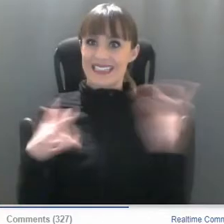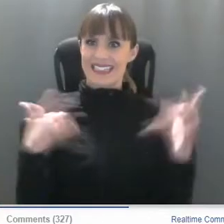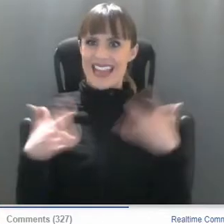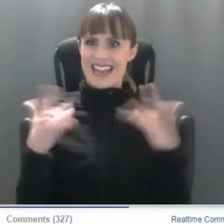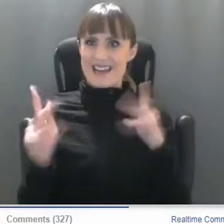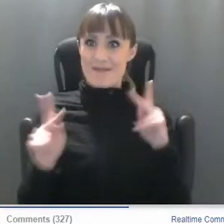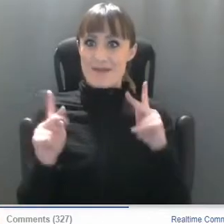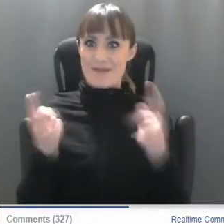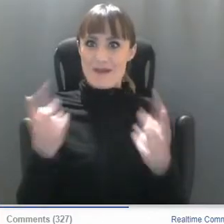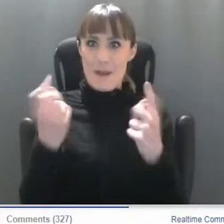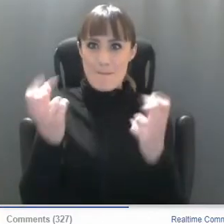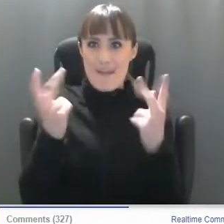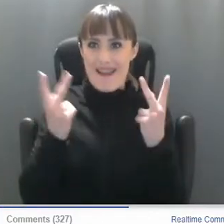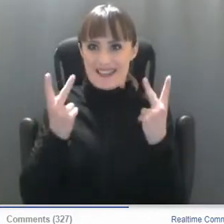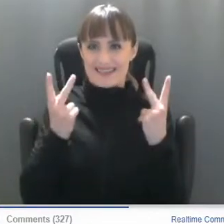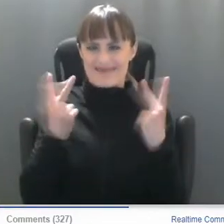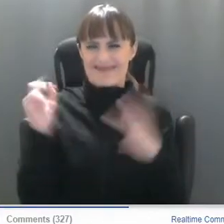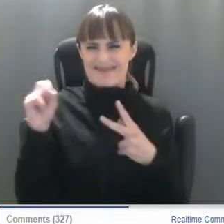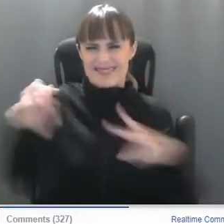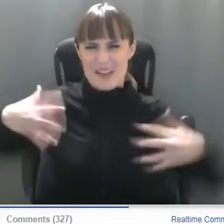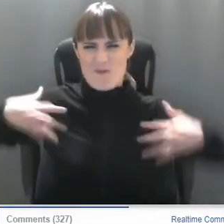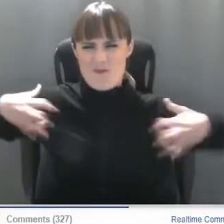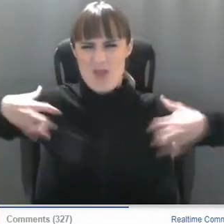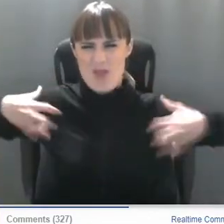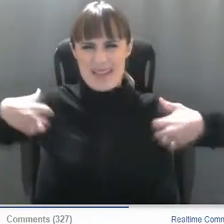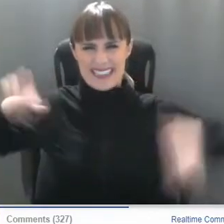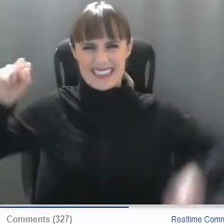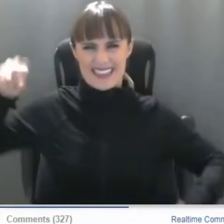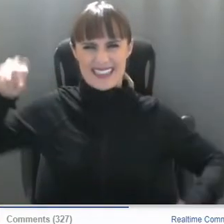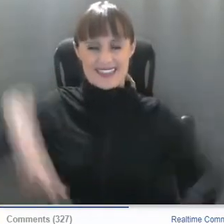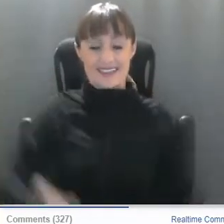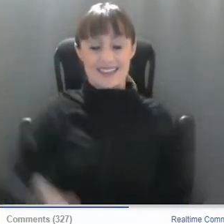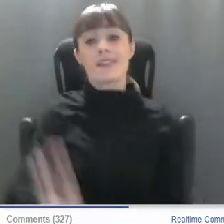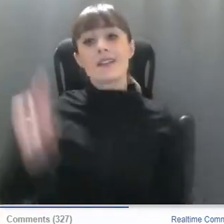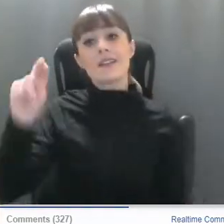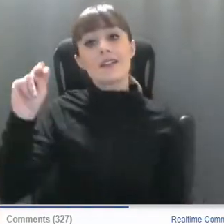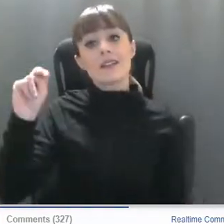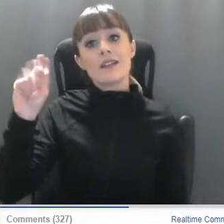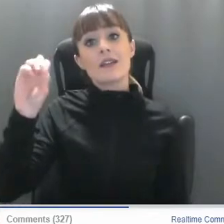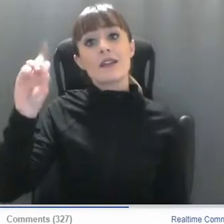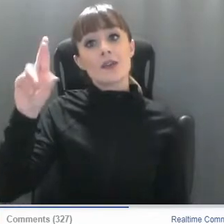Nora. So Nora's, as you guys know- see? We've got the markers down here so that